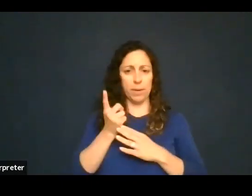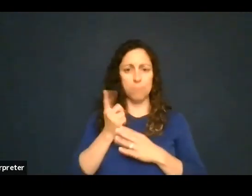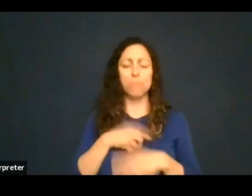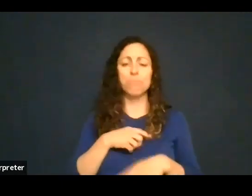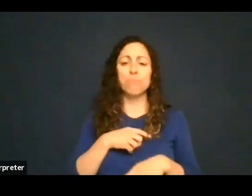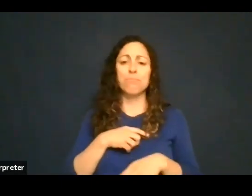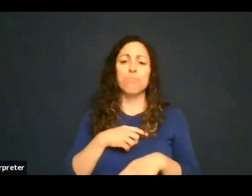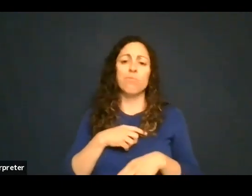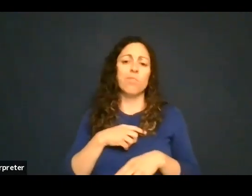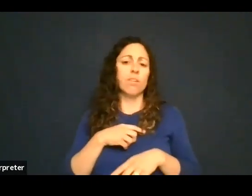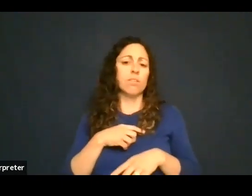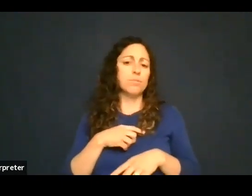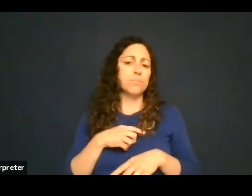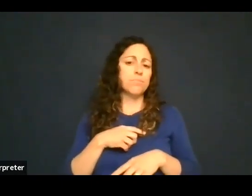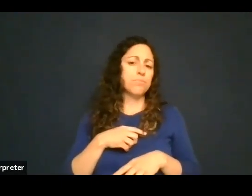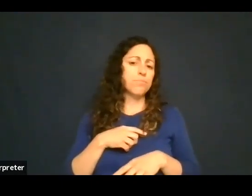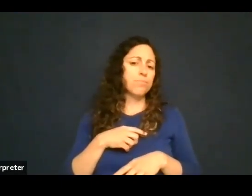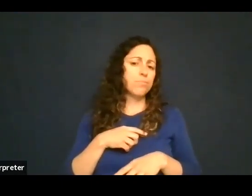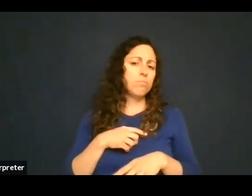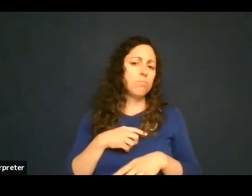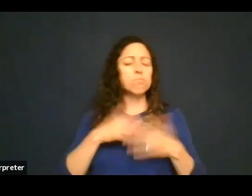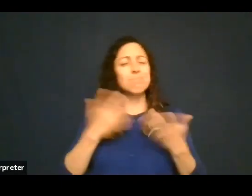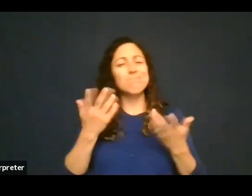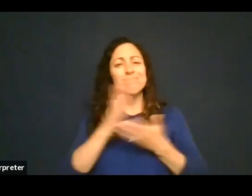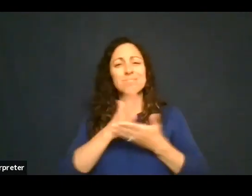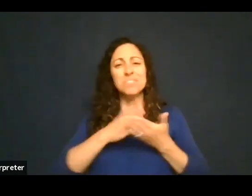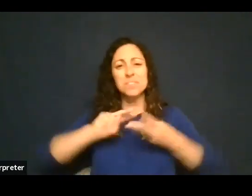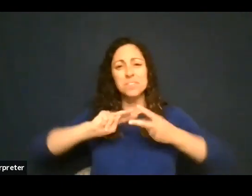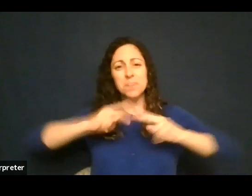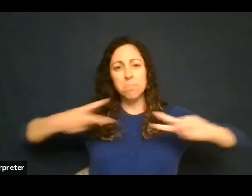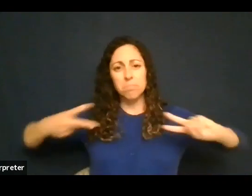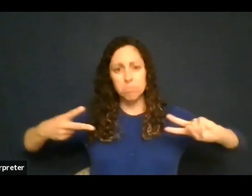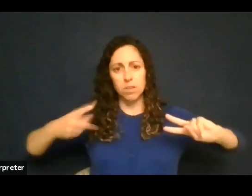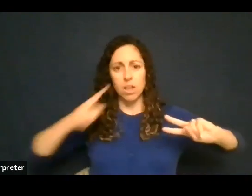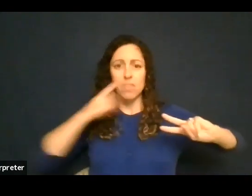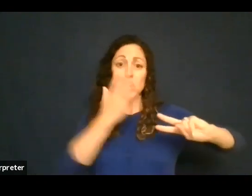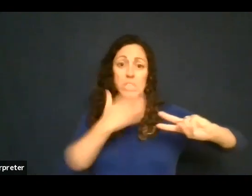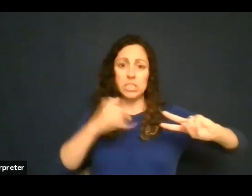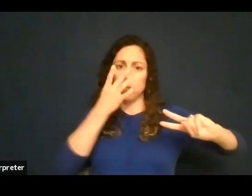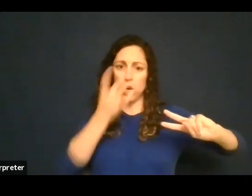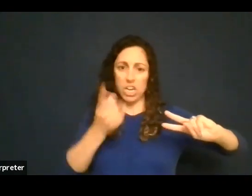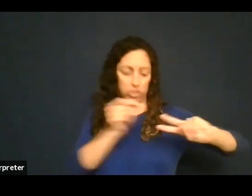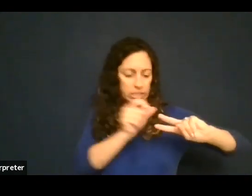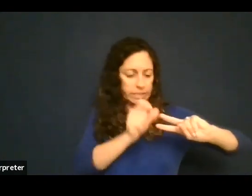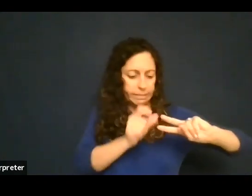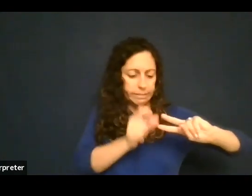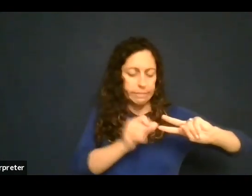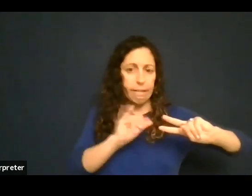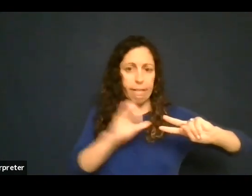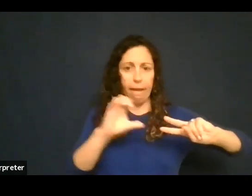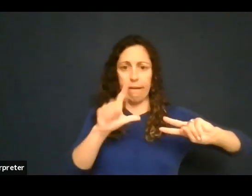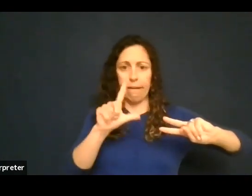interested in, like CLRN1. And one and one of the goals researchers have is to understand where the gene is